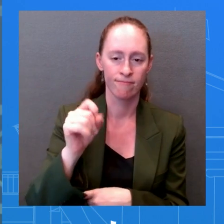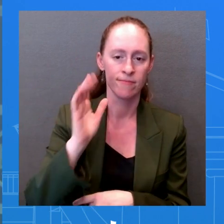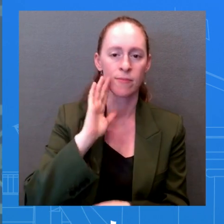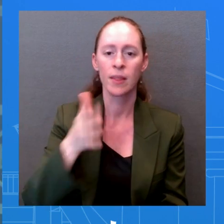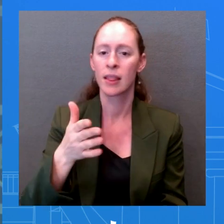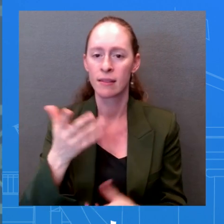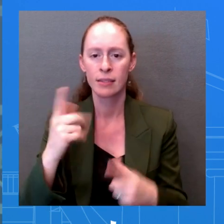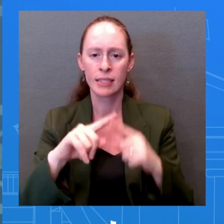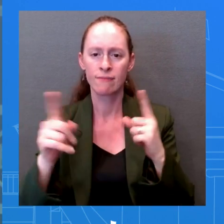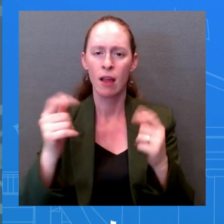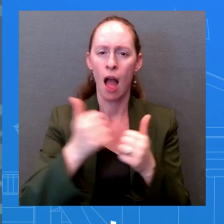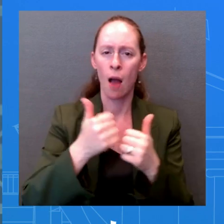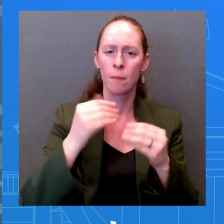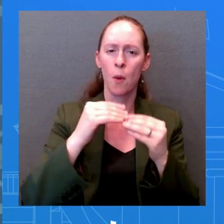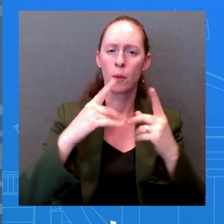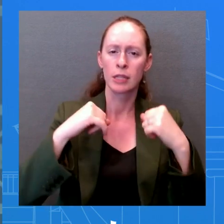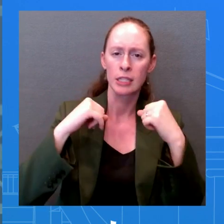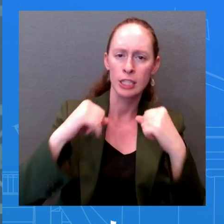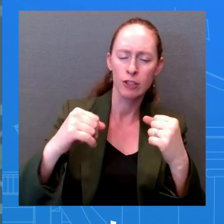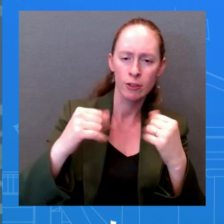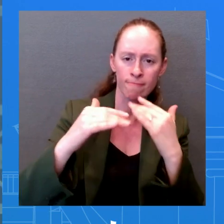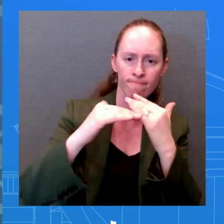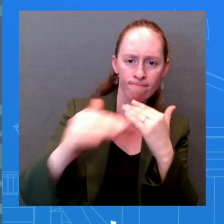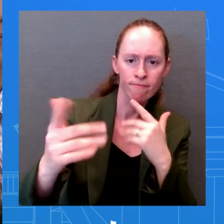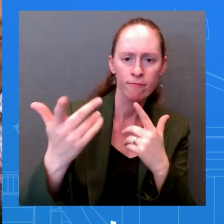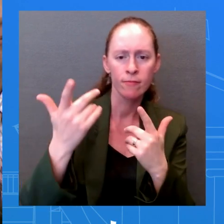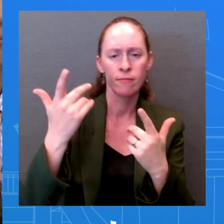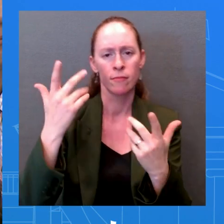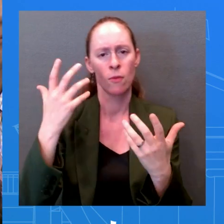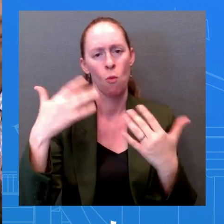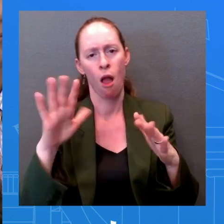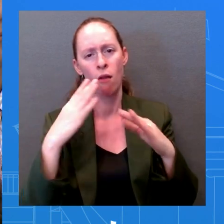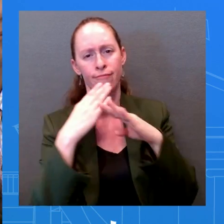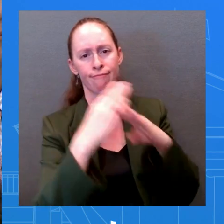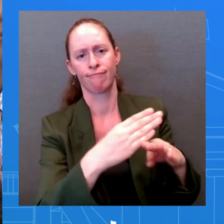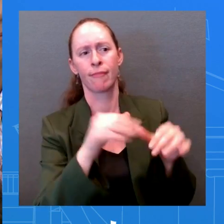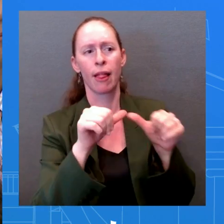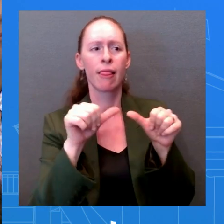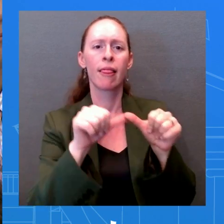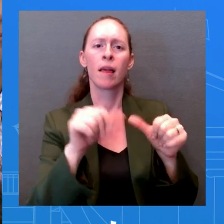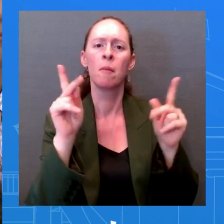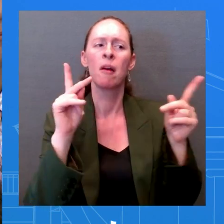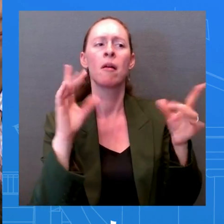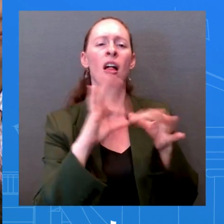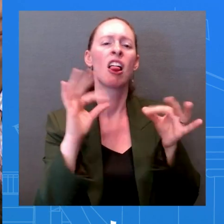that are going to come out of the summit. The Press: So, this is about prevention. But is there an effort to work with Congress in this moment,